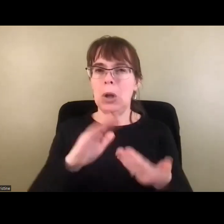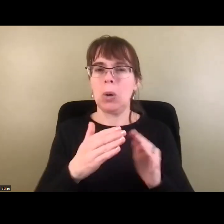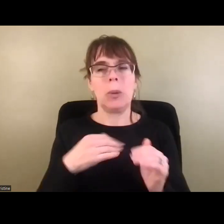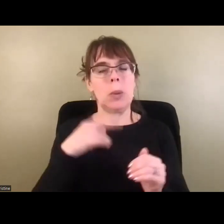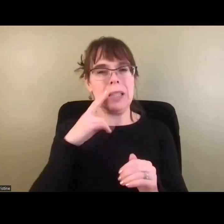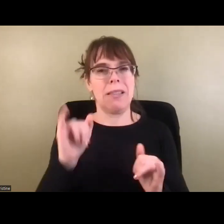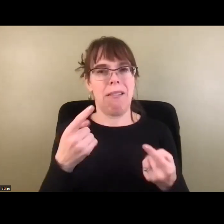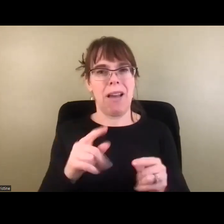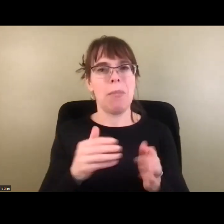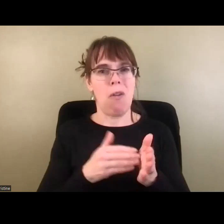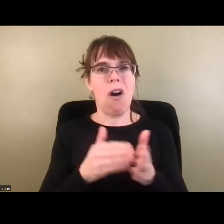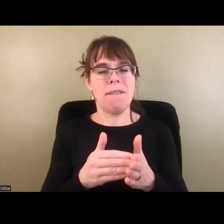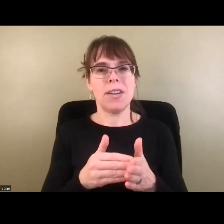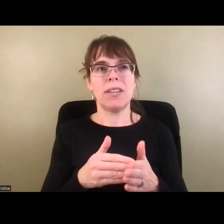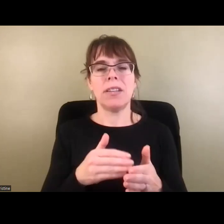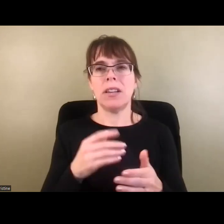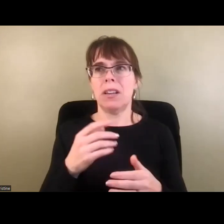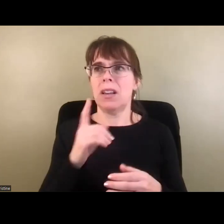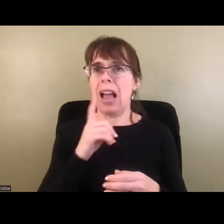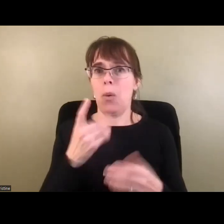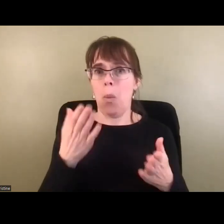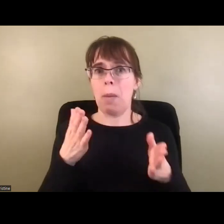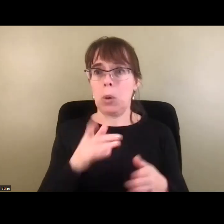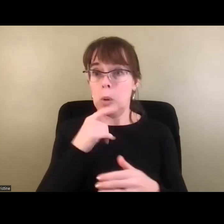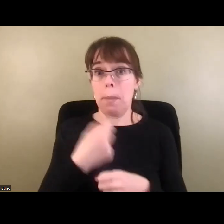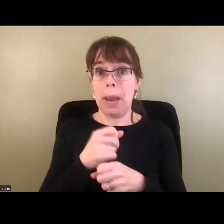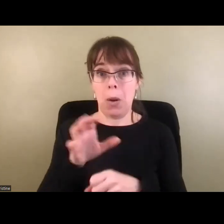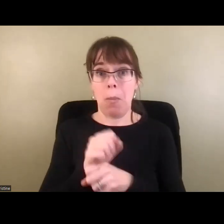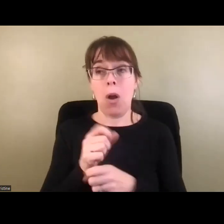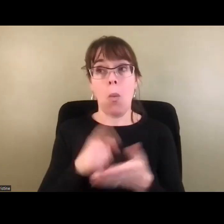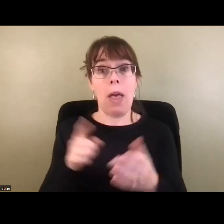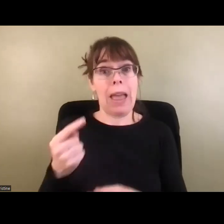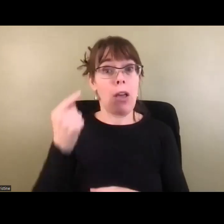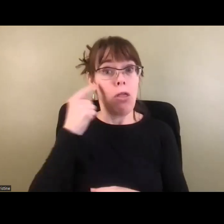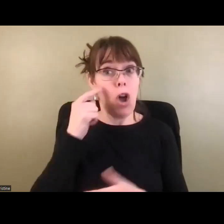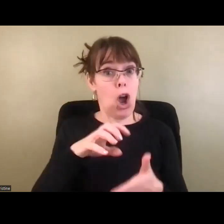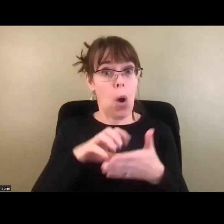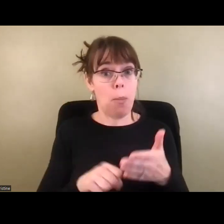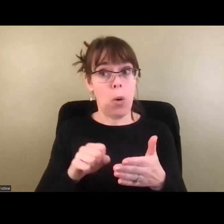We actually had somebody who made an appointment with what they thought was an abortion provider in